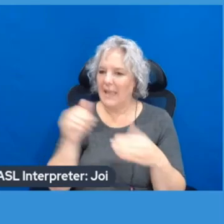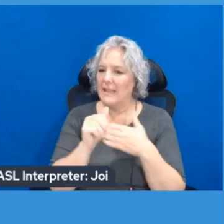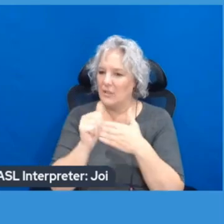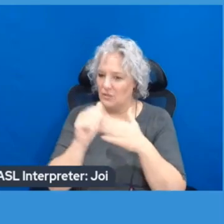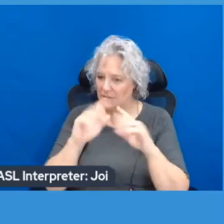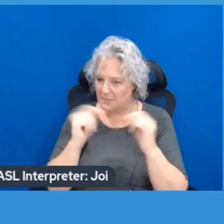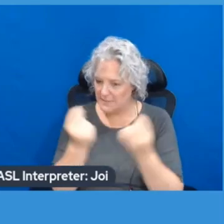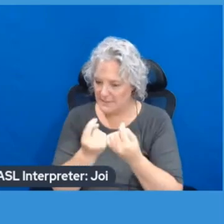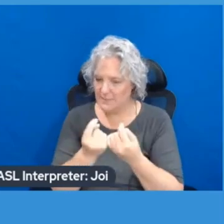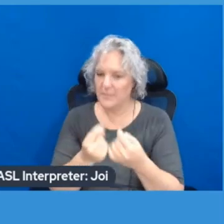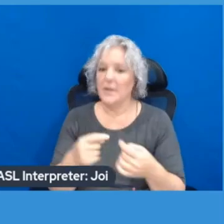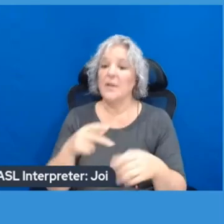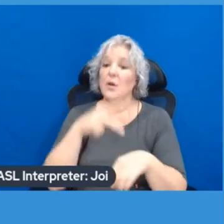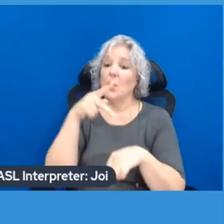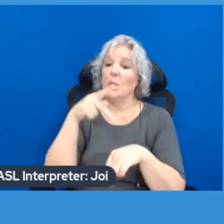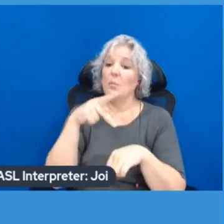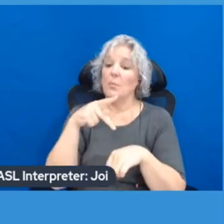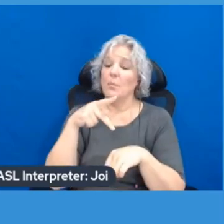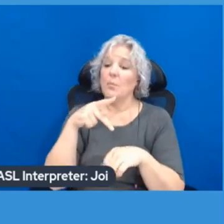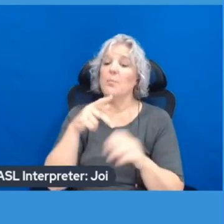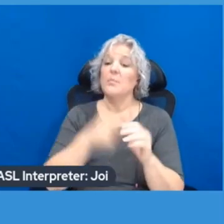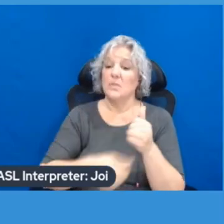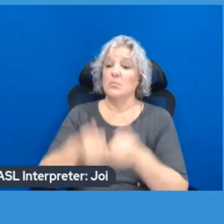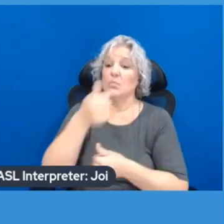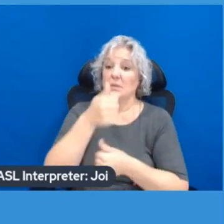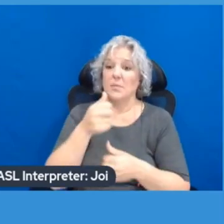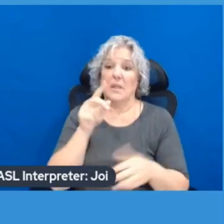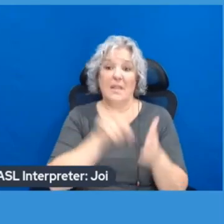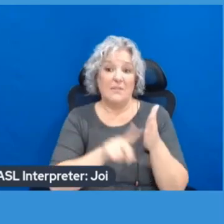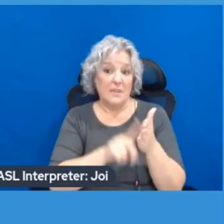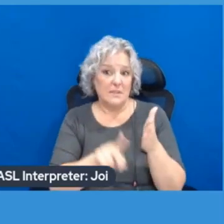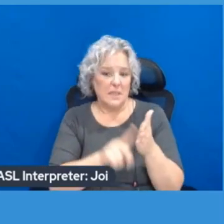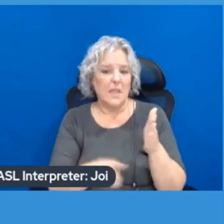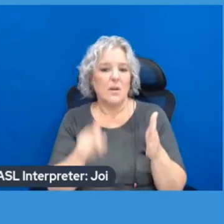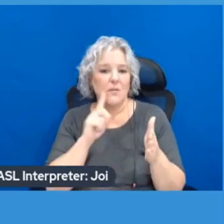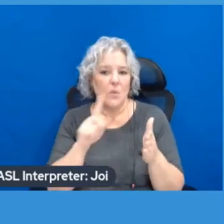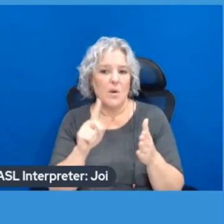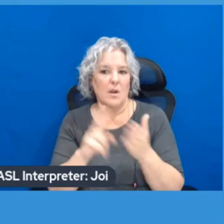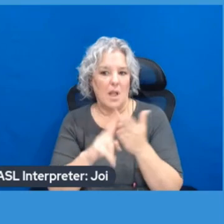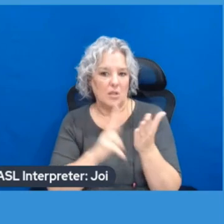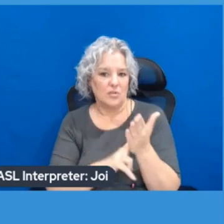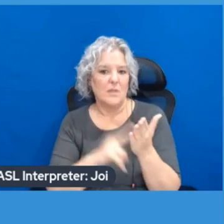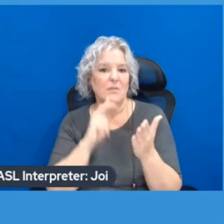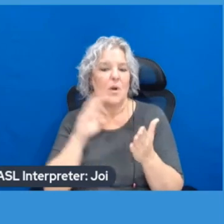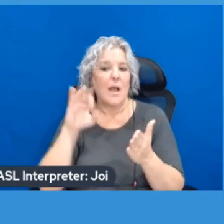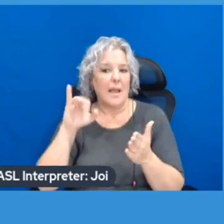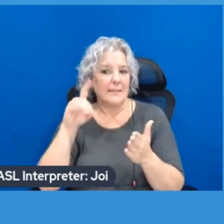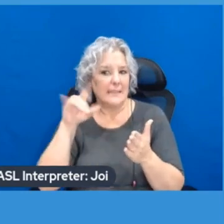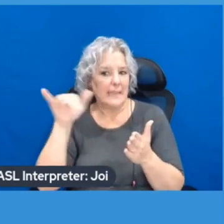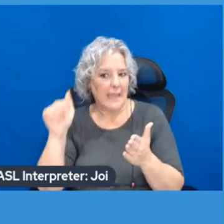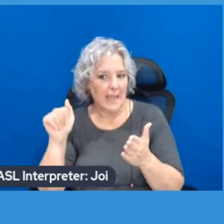and principal investigator for the FPG subcontract with the Center for IDEA Fiscal Reporting.